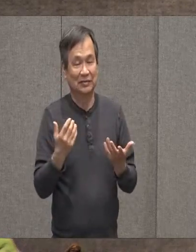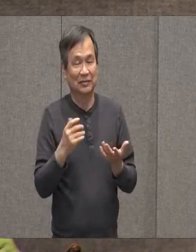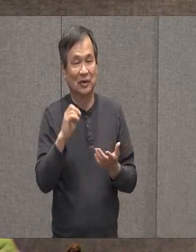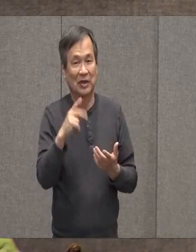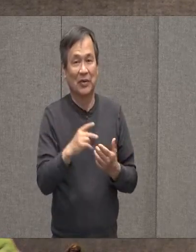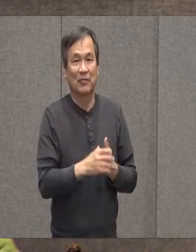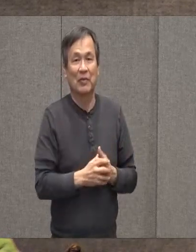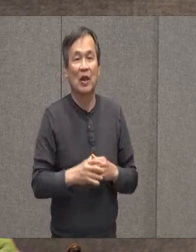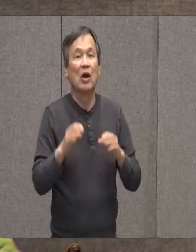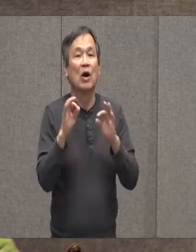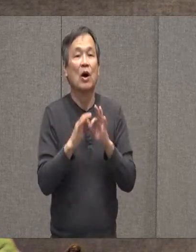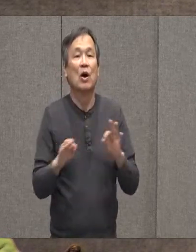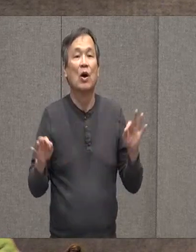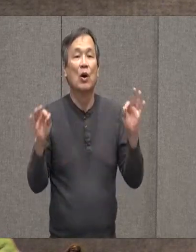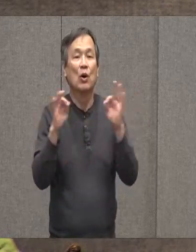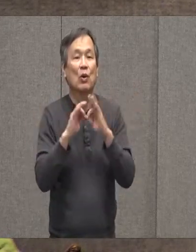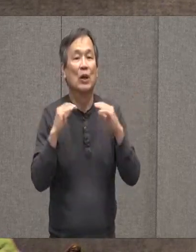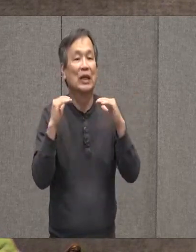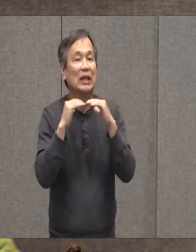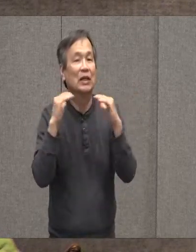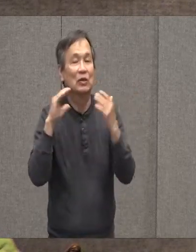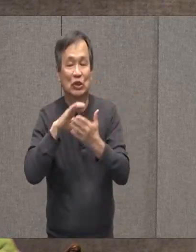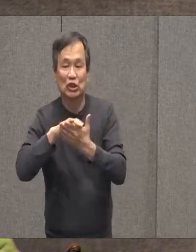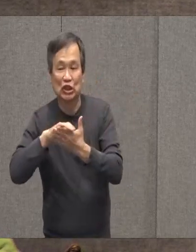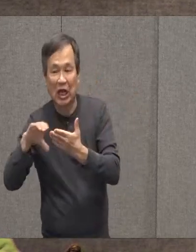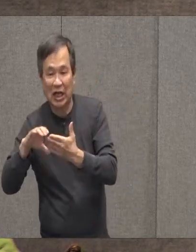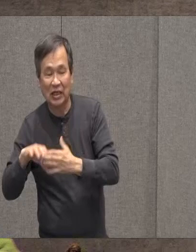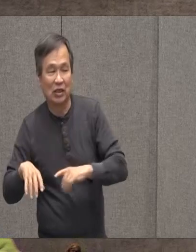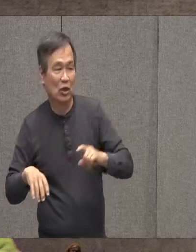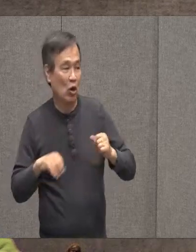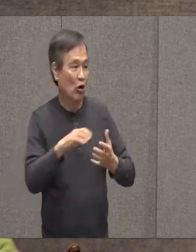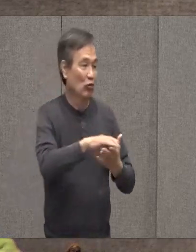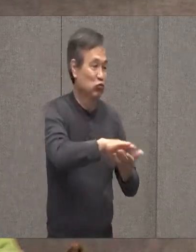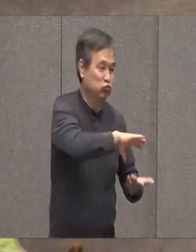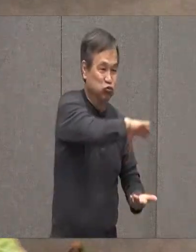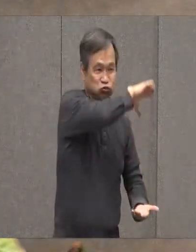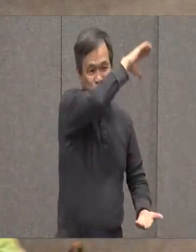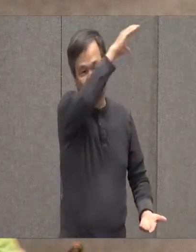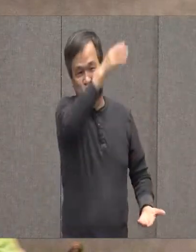and it's worth just the same as those towering stacks of pennies or bills.